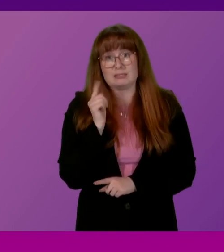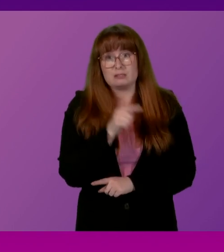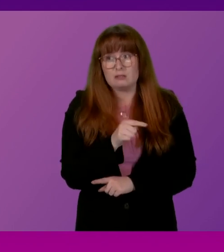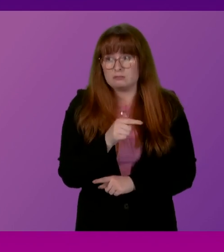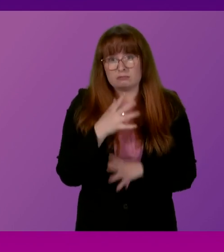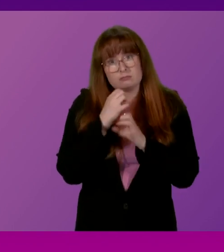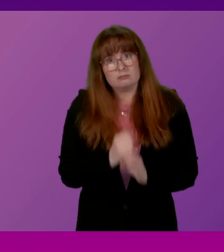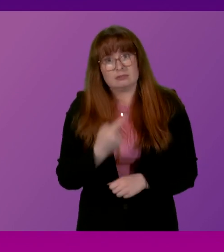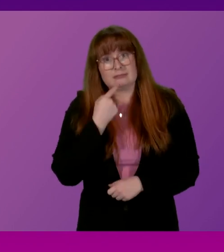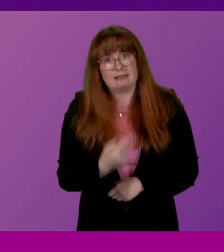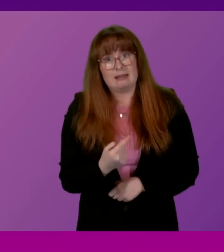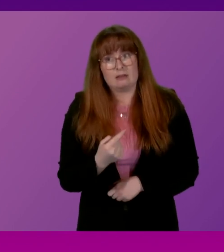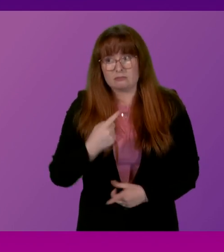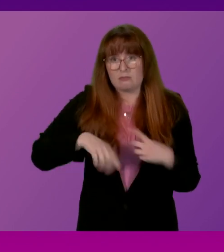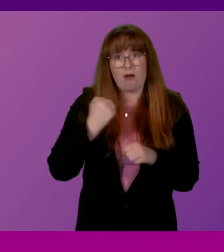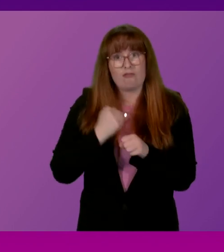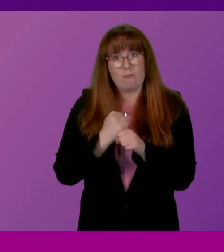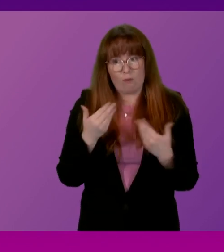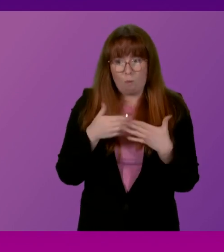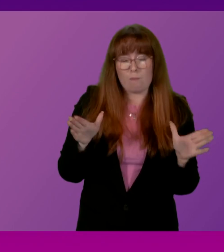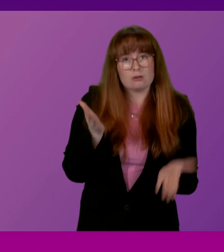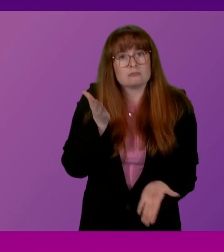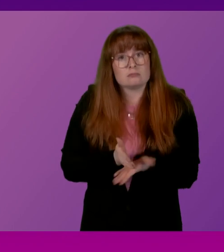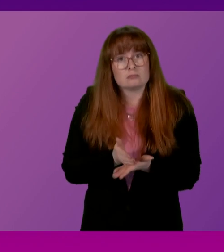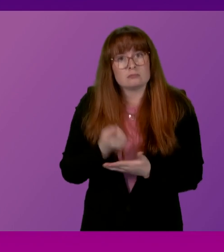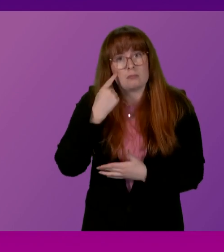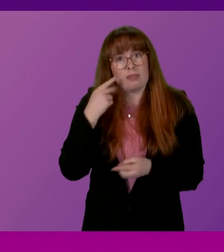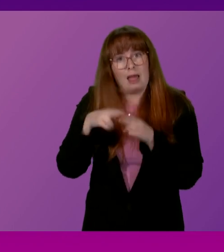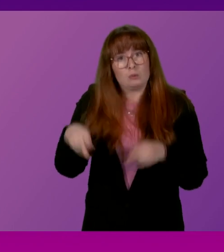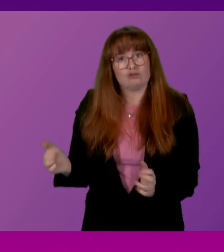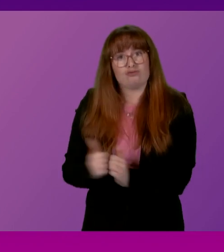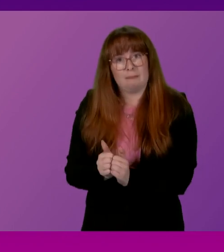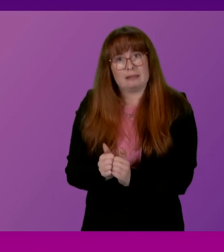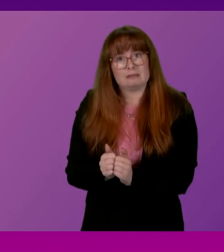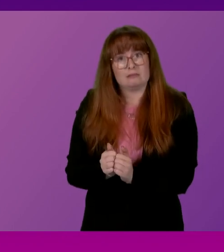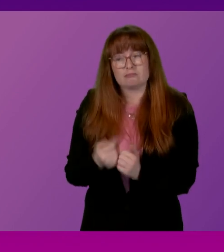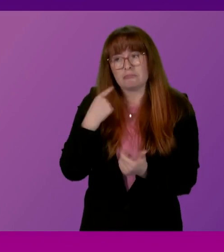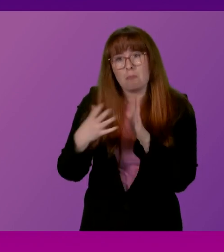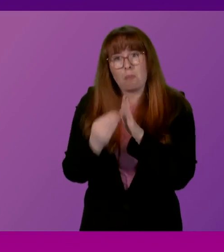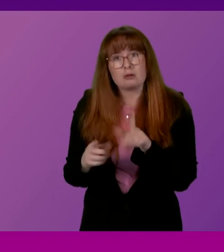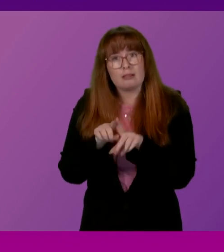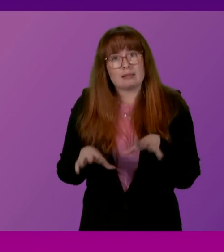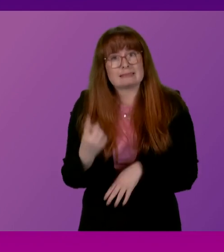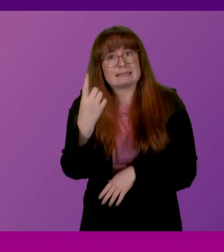fact that the Government is very open, in the spirit of the Verity house agreement, to considering models such as a single island authority.